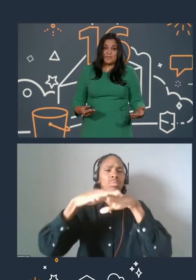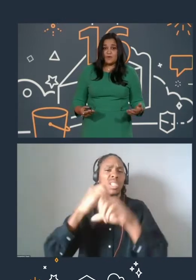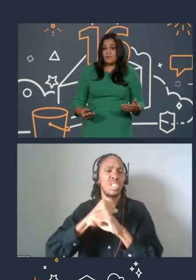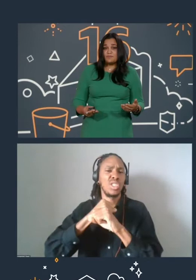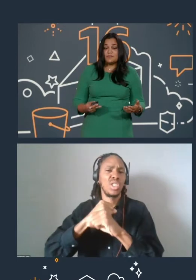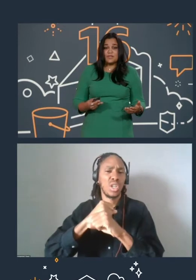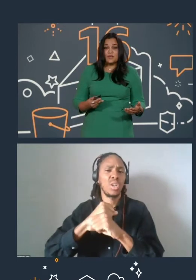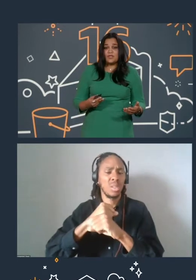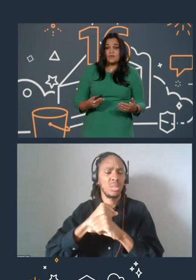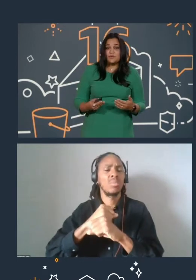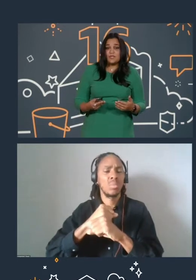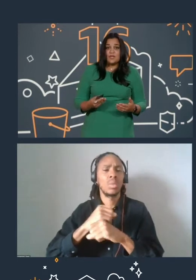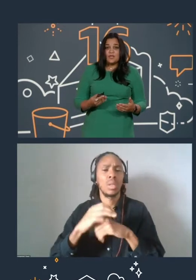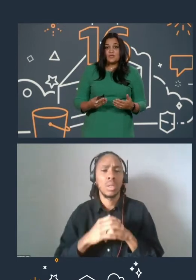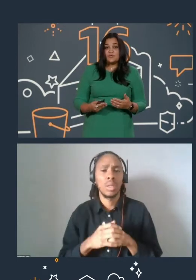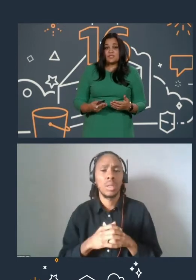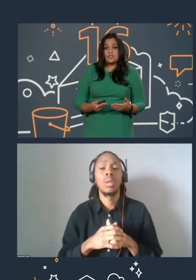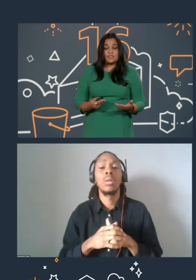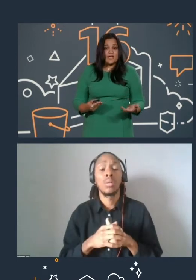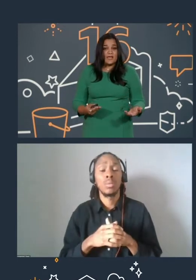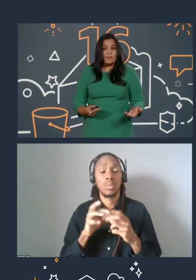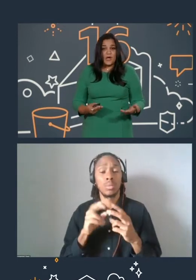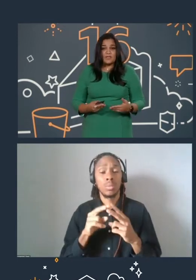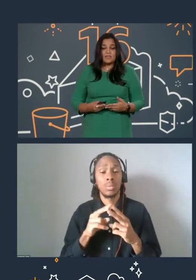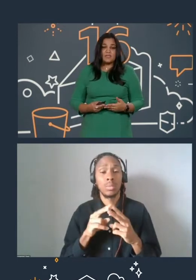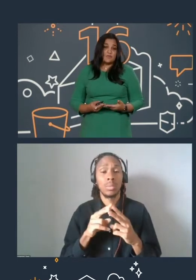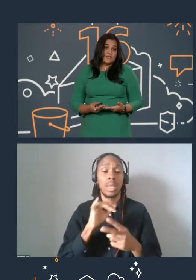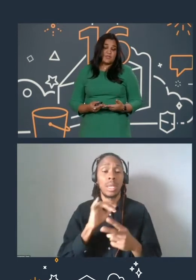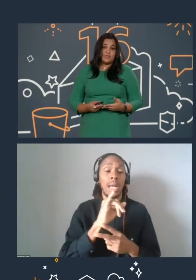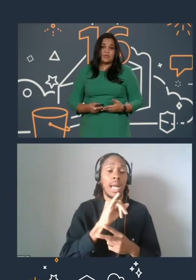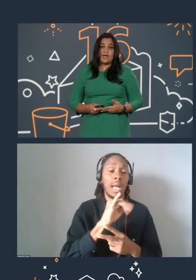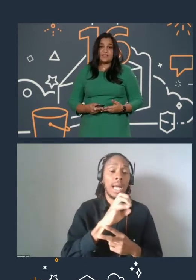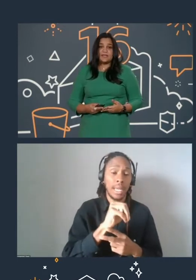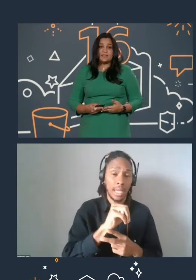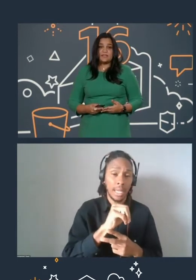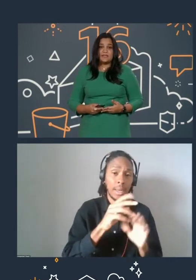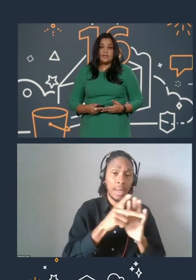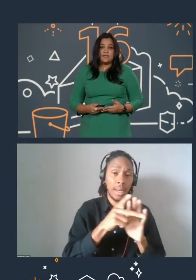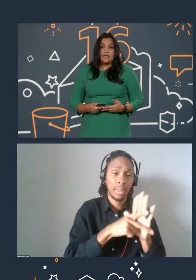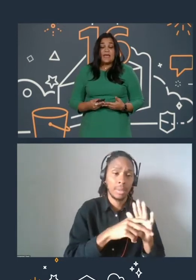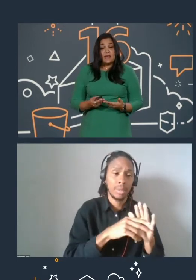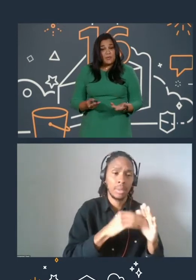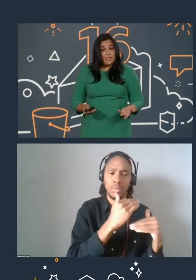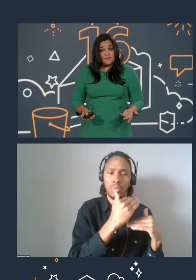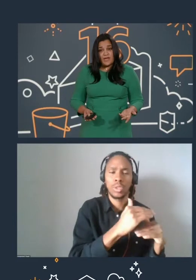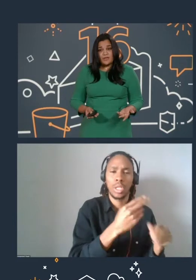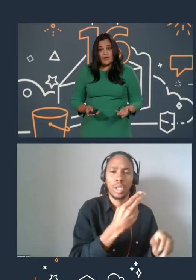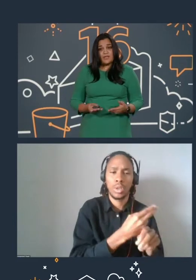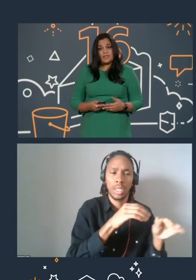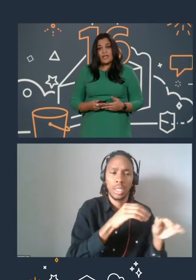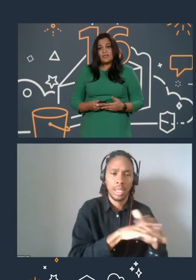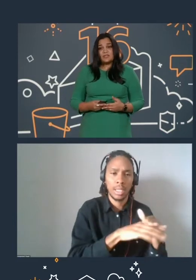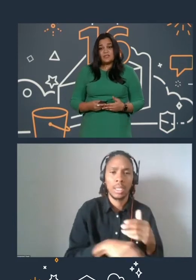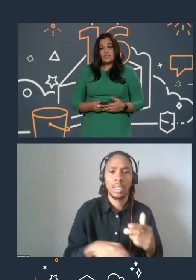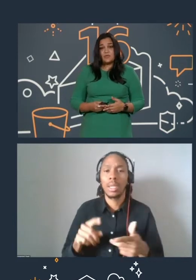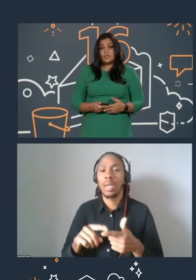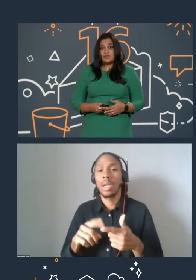So, you can use tools such as IAM policies to restrict user access, enable multifactor authentication to ensure